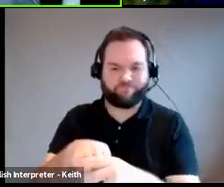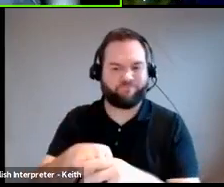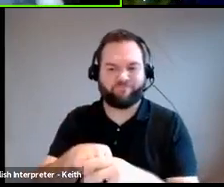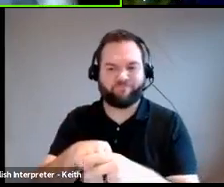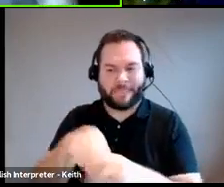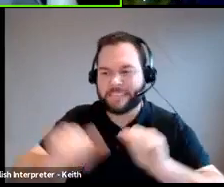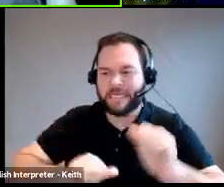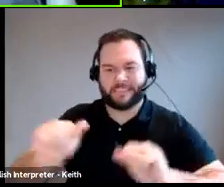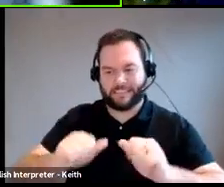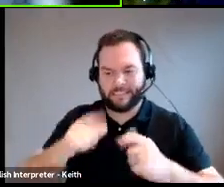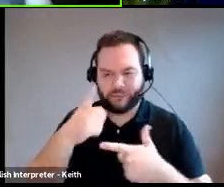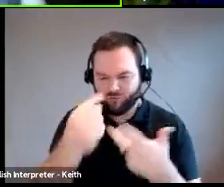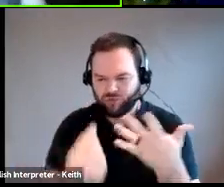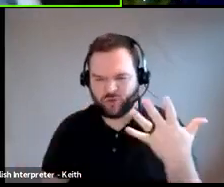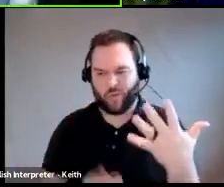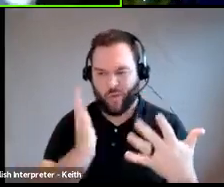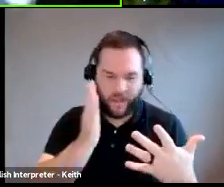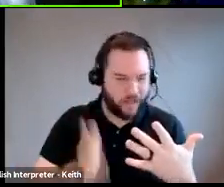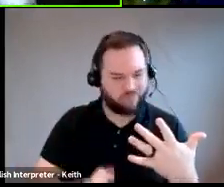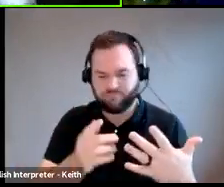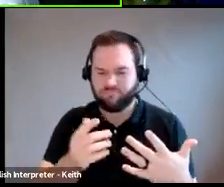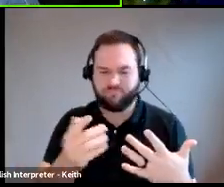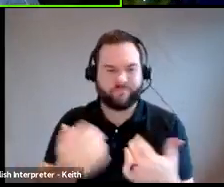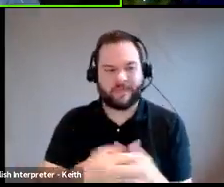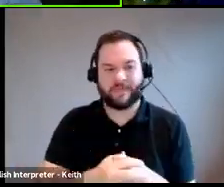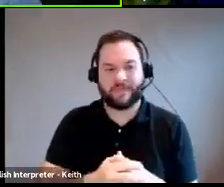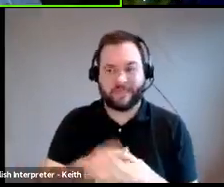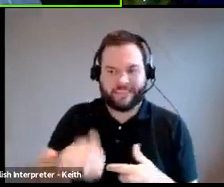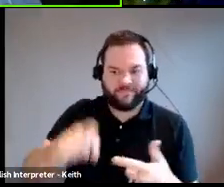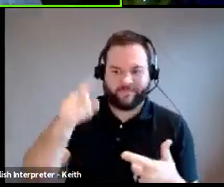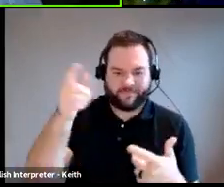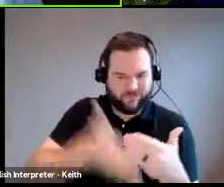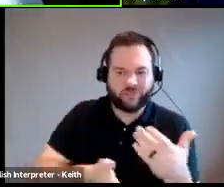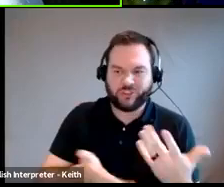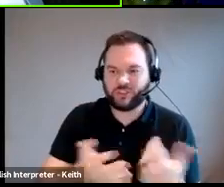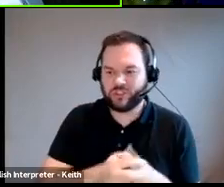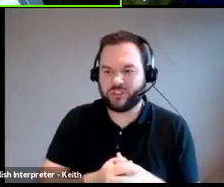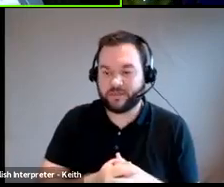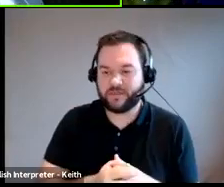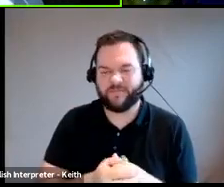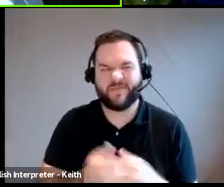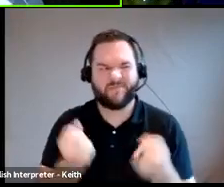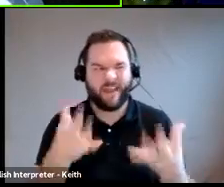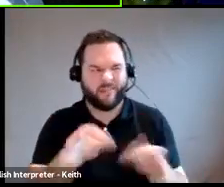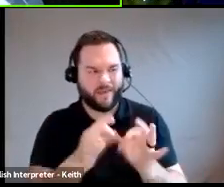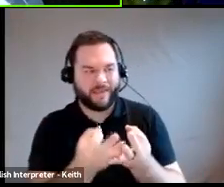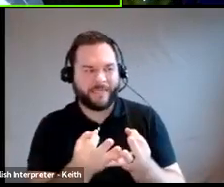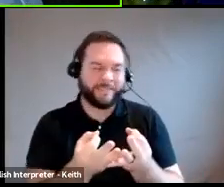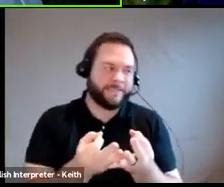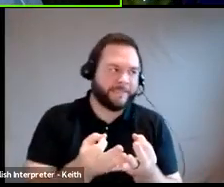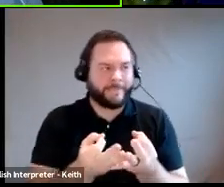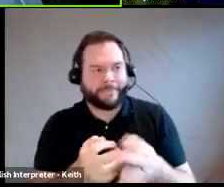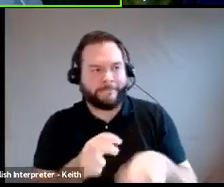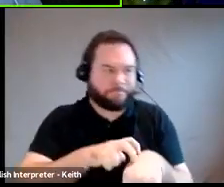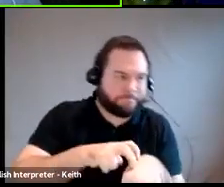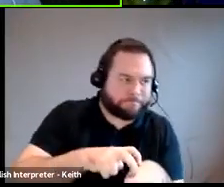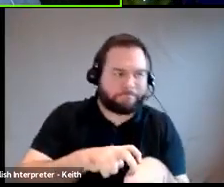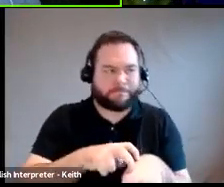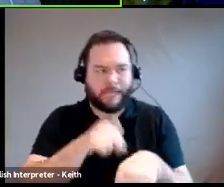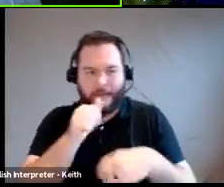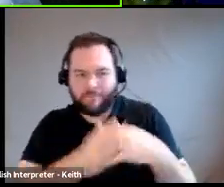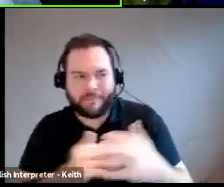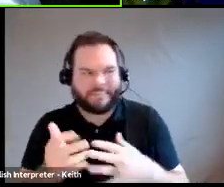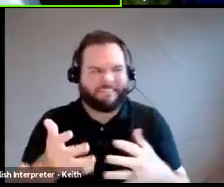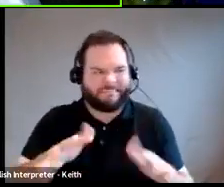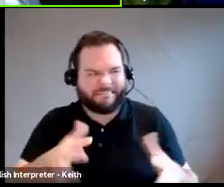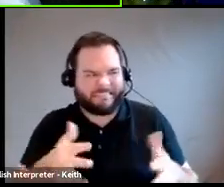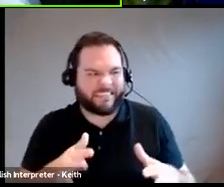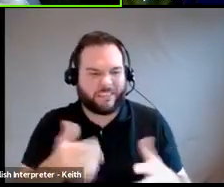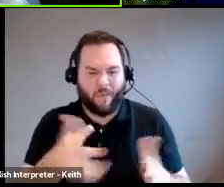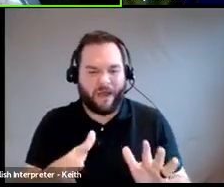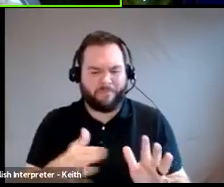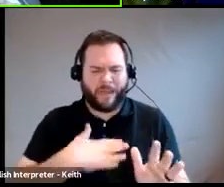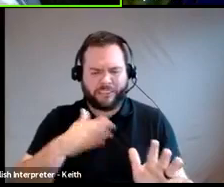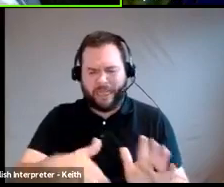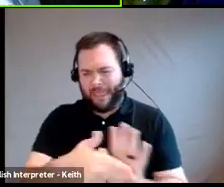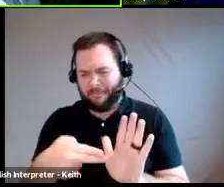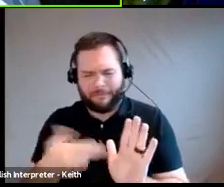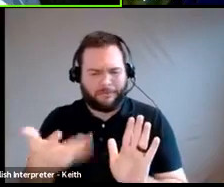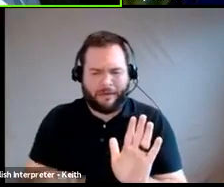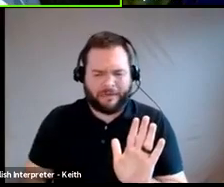like okay well.